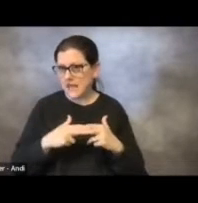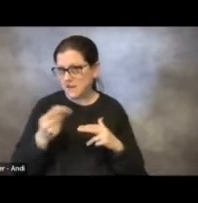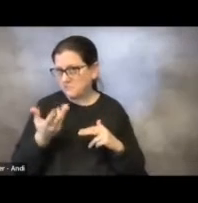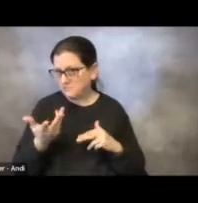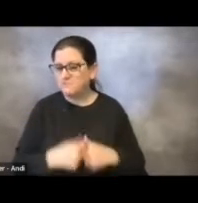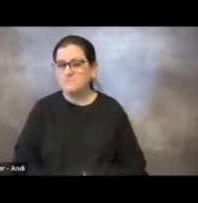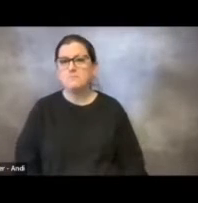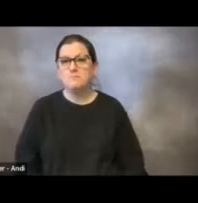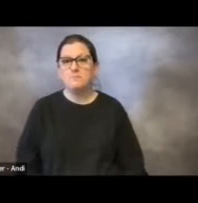Pappadis.